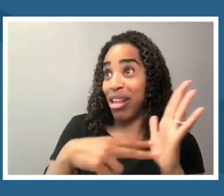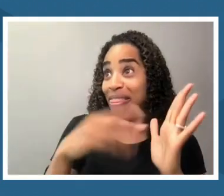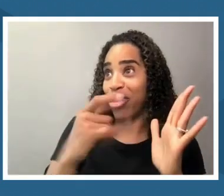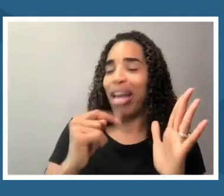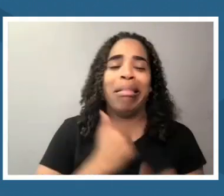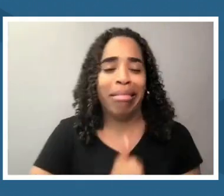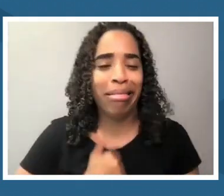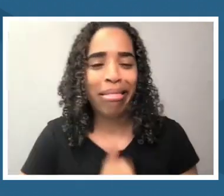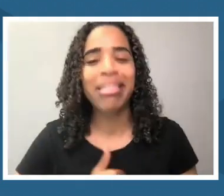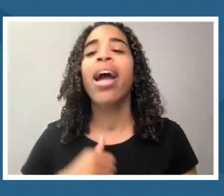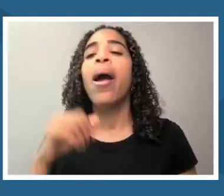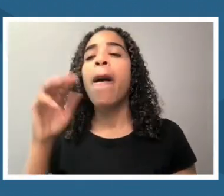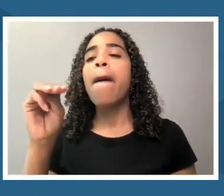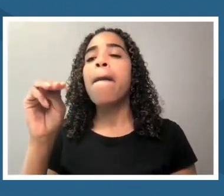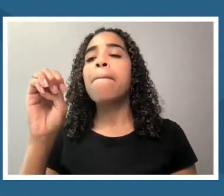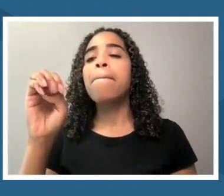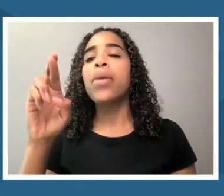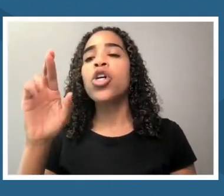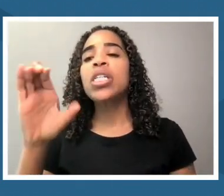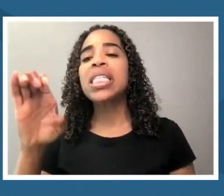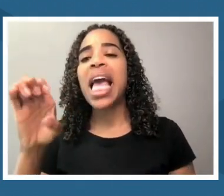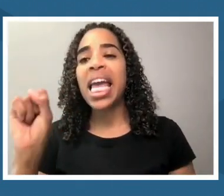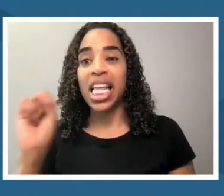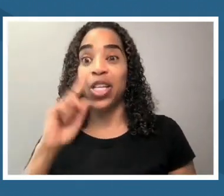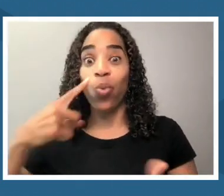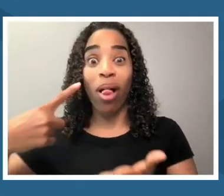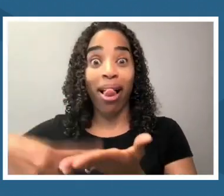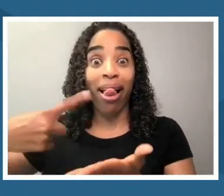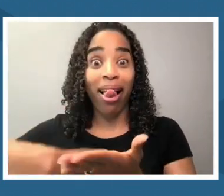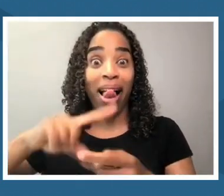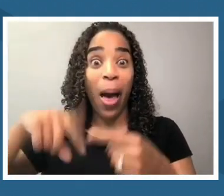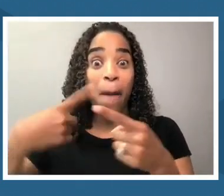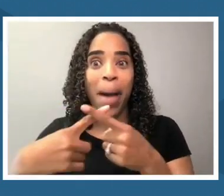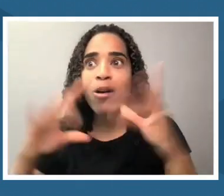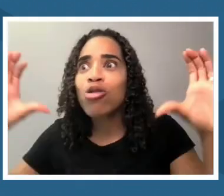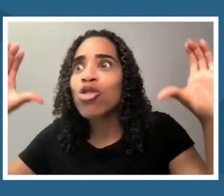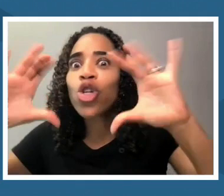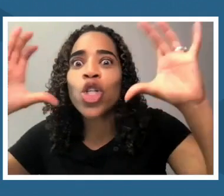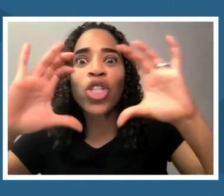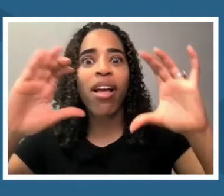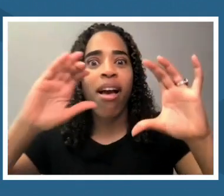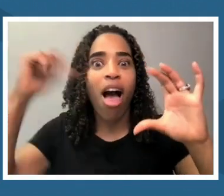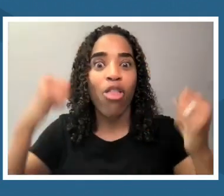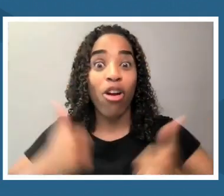uh to the search for exoplanets and other life